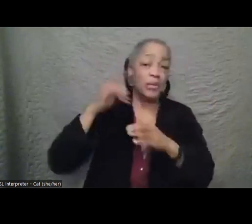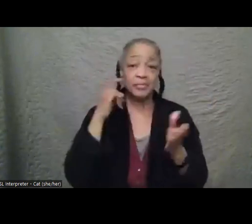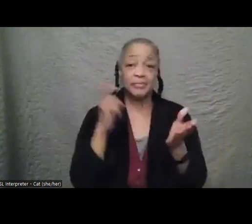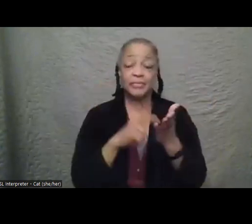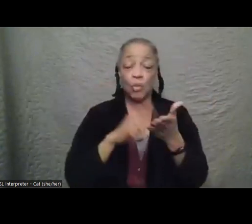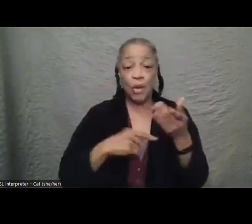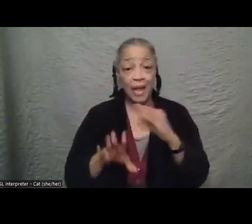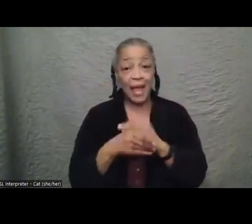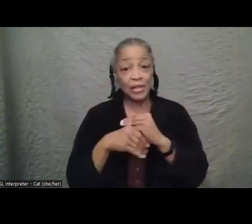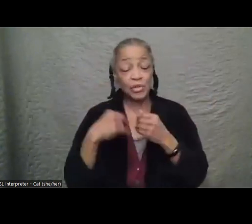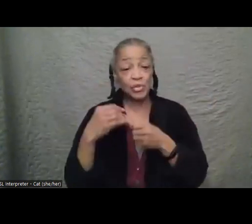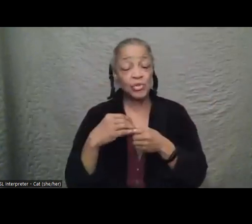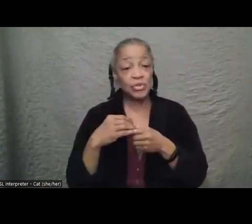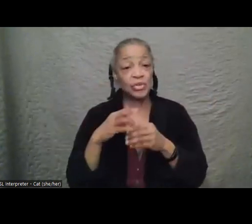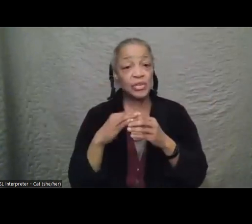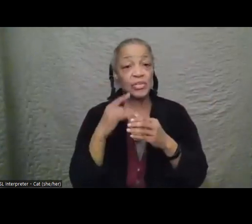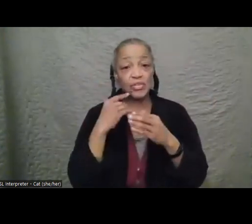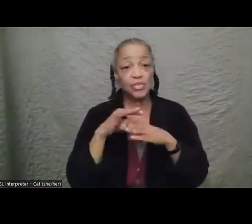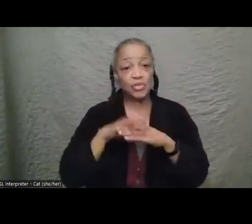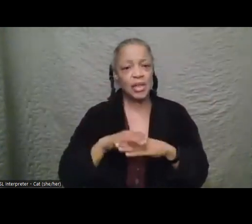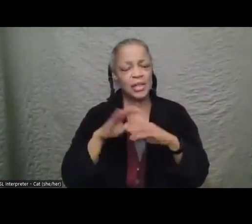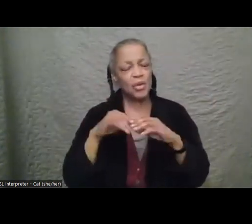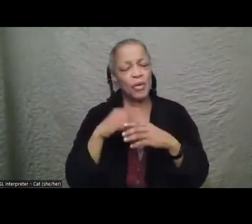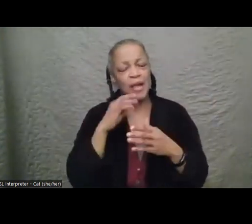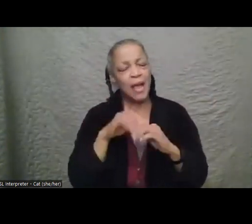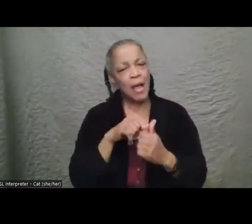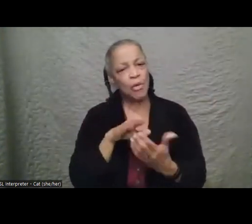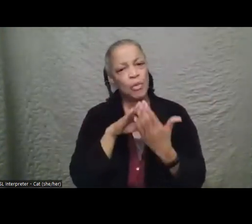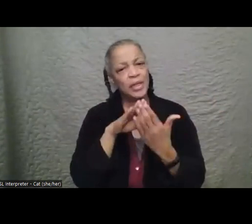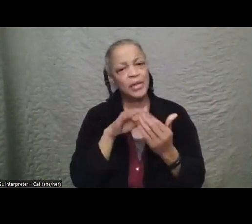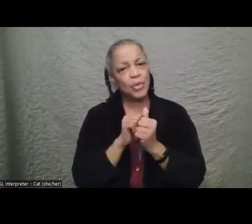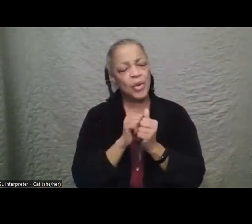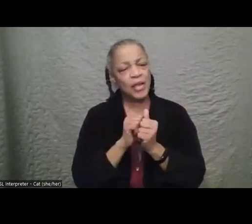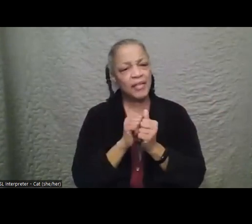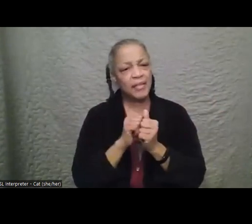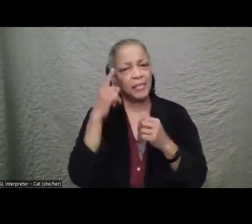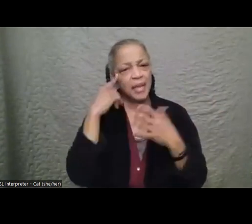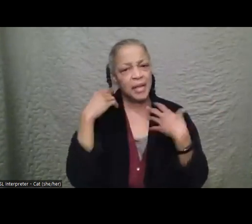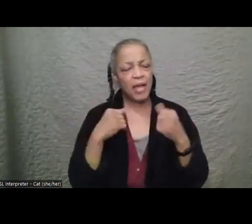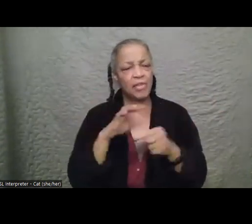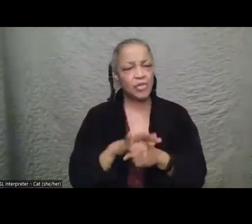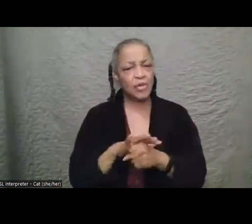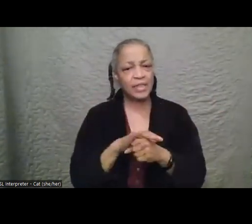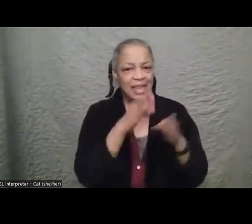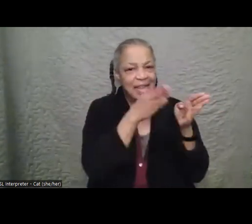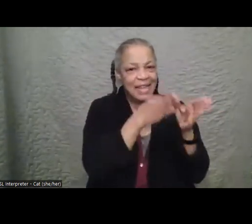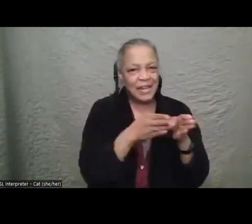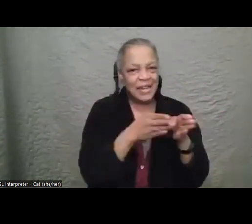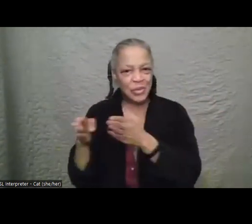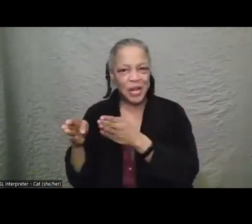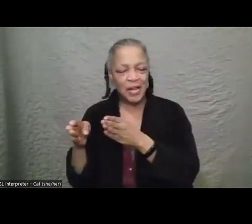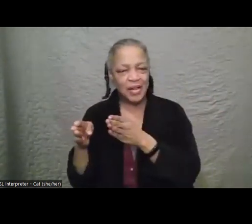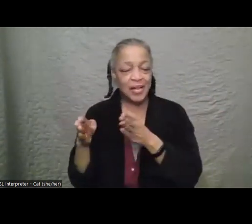look at how do we reduce our mental health dress . Individualize and create housing with